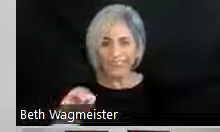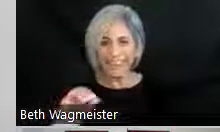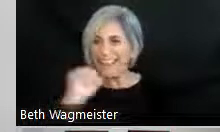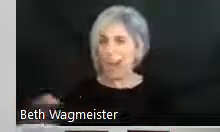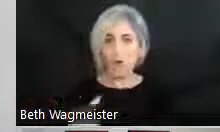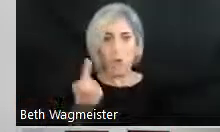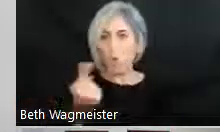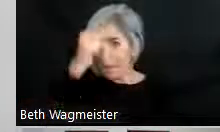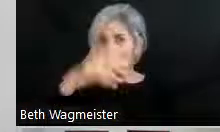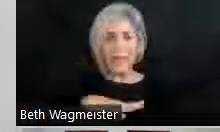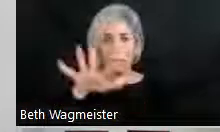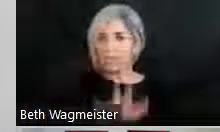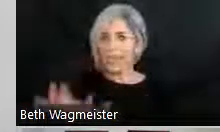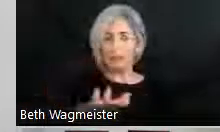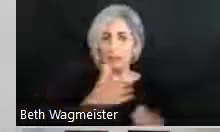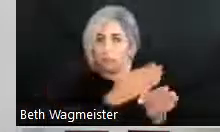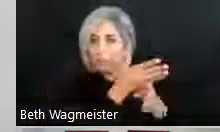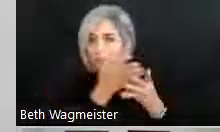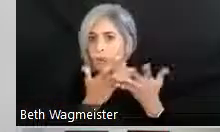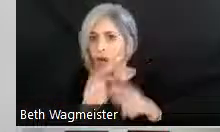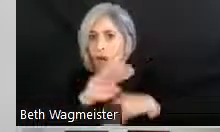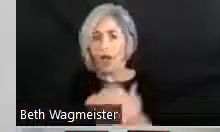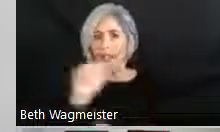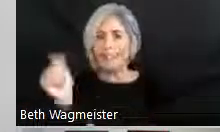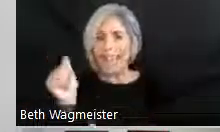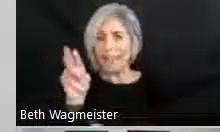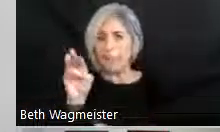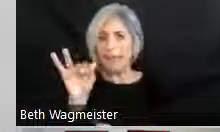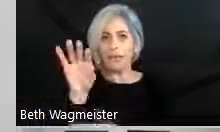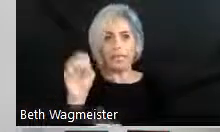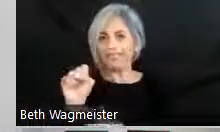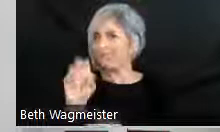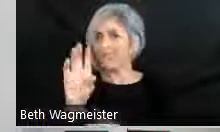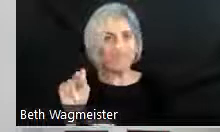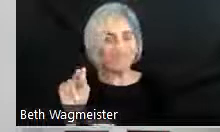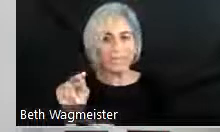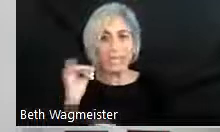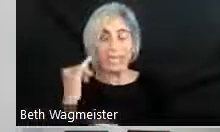man was average across all ten metrics. And, in fact, if you reduce that down to only three